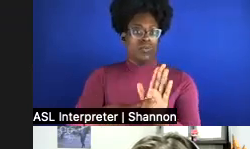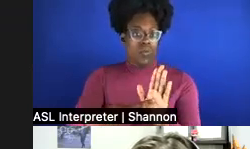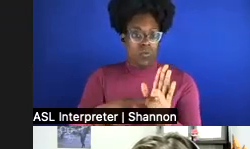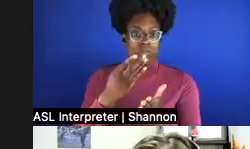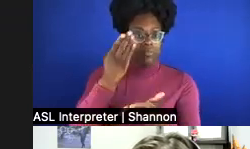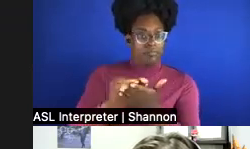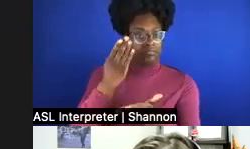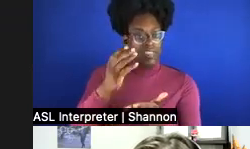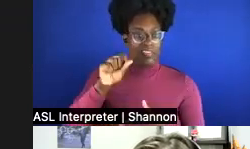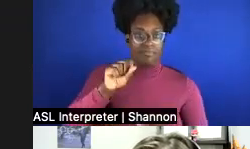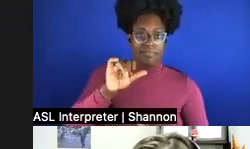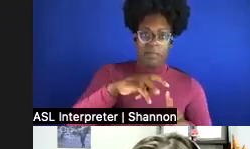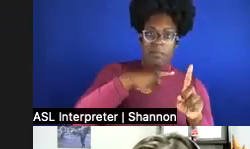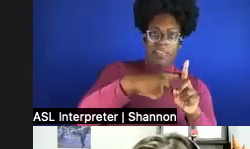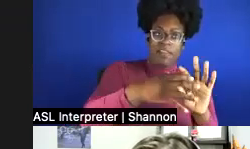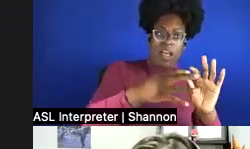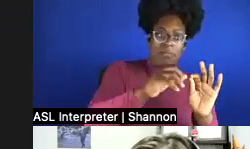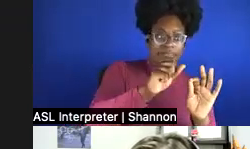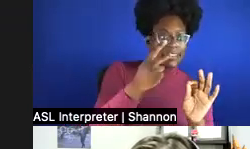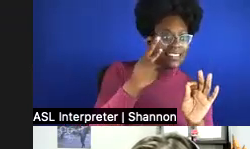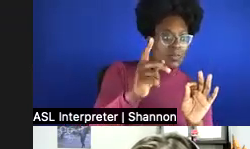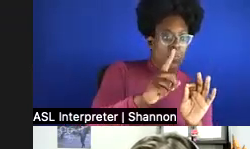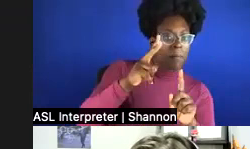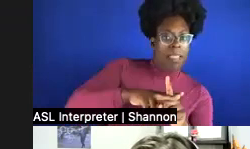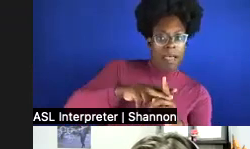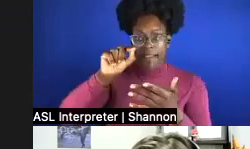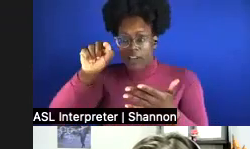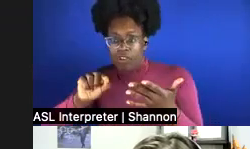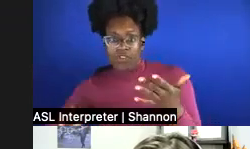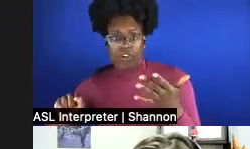One of Ferris and Hedgcock's guiding principles is therefore to quote,